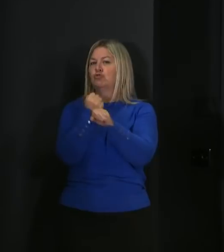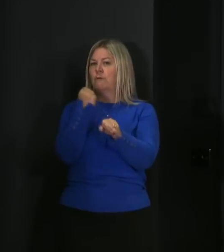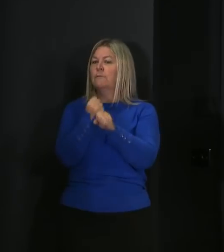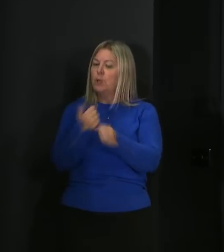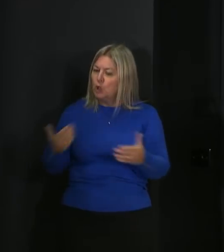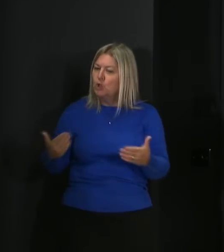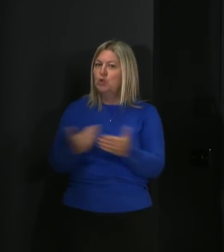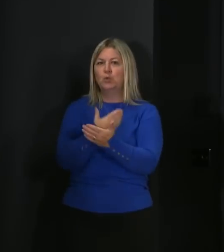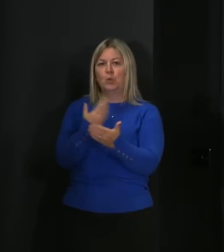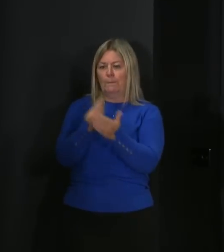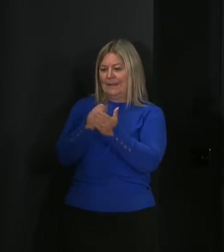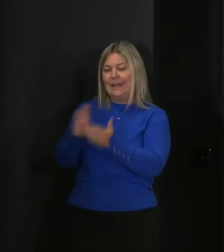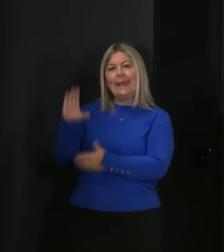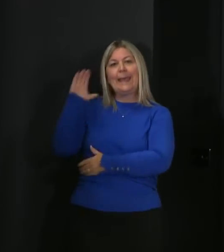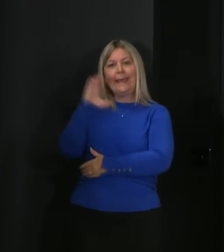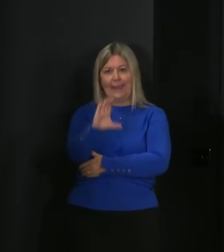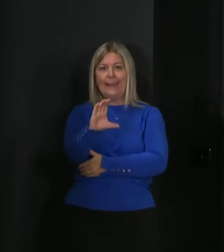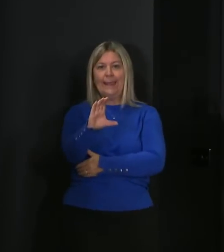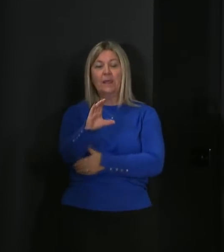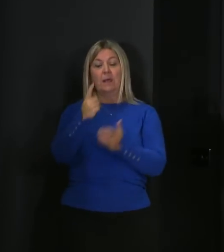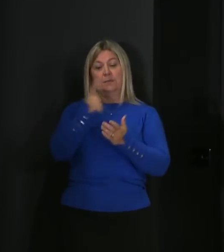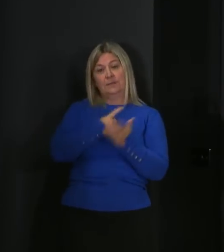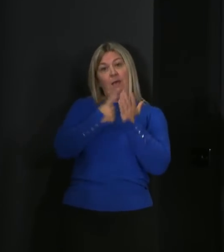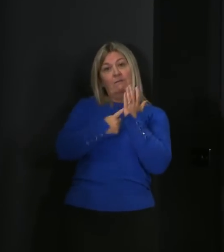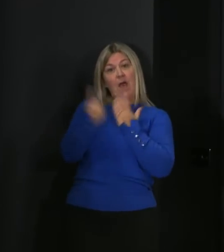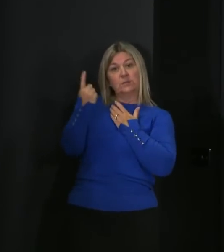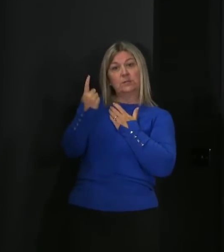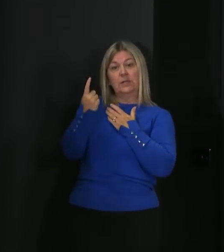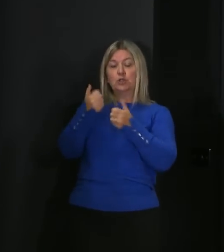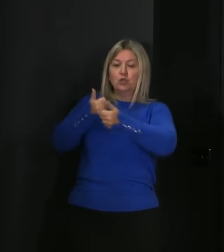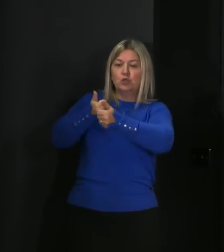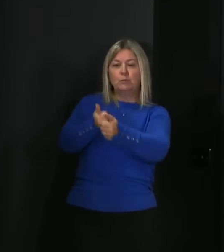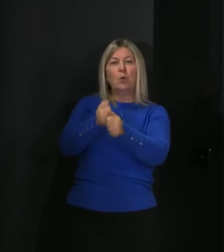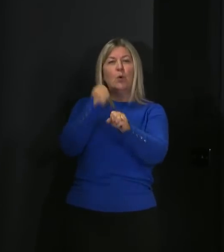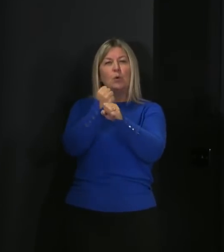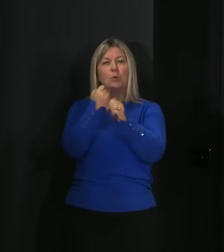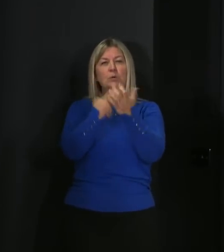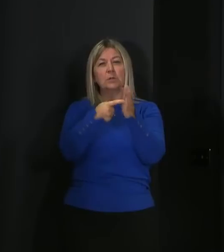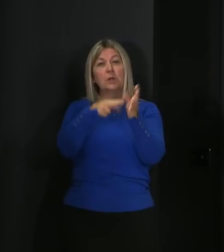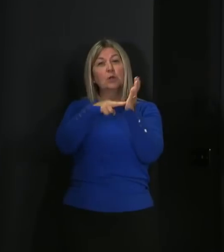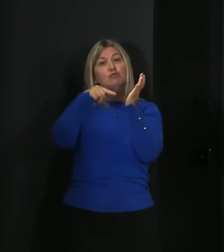support package. The self-isolation support grant is expected to start from the 12th of October